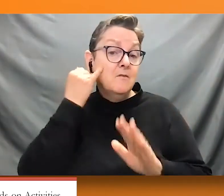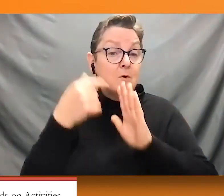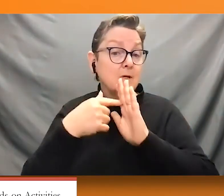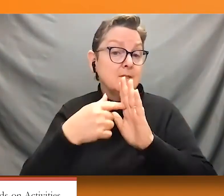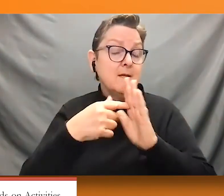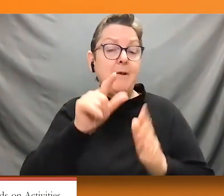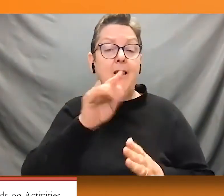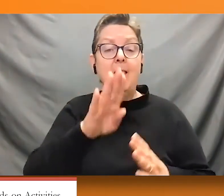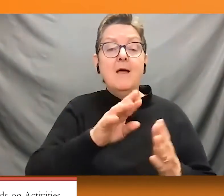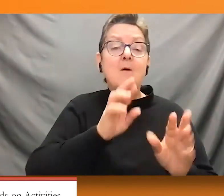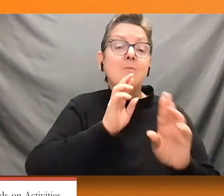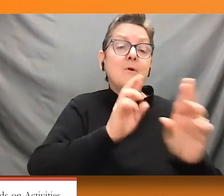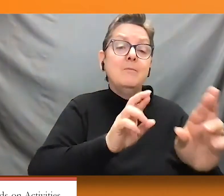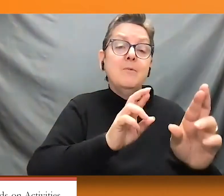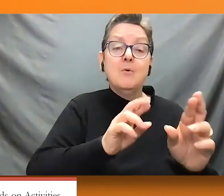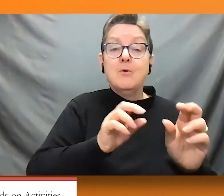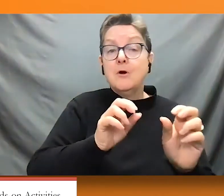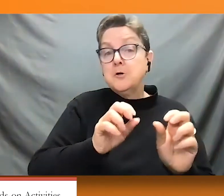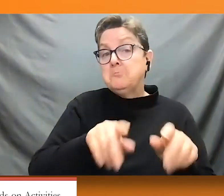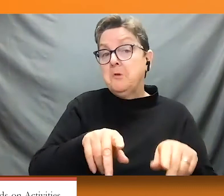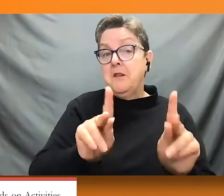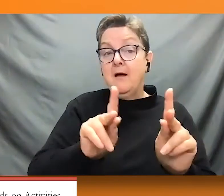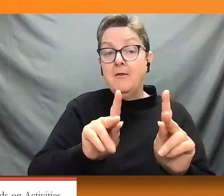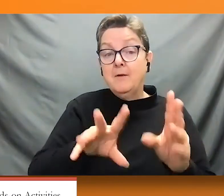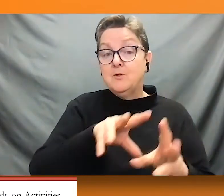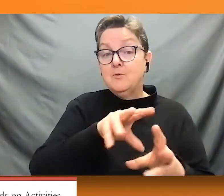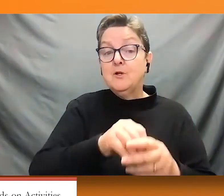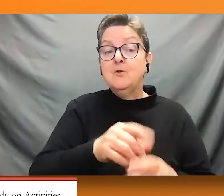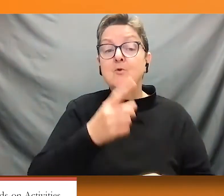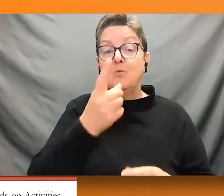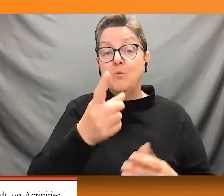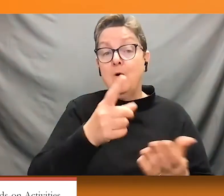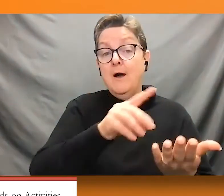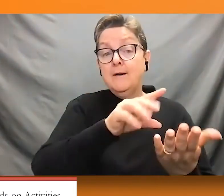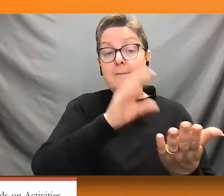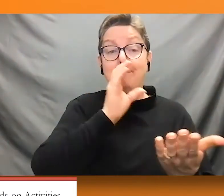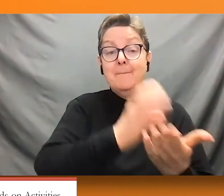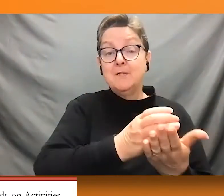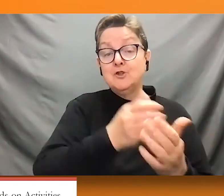So, you know, I could see in a lab report where you might could include one picture per lab report,